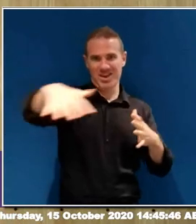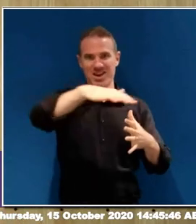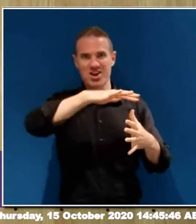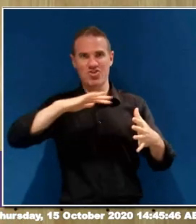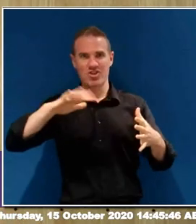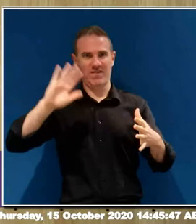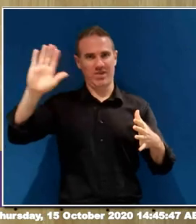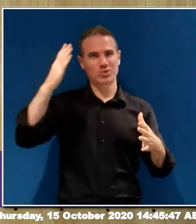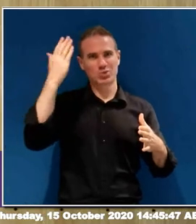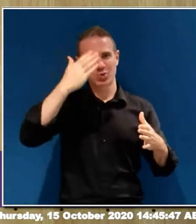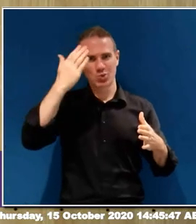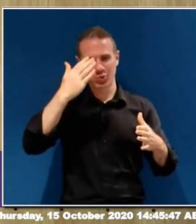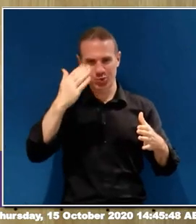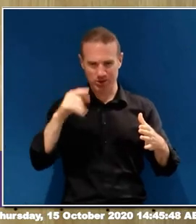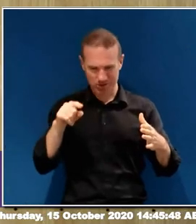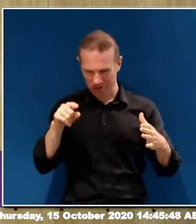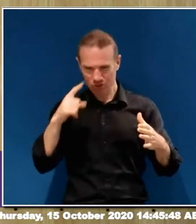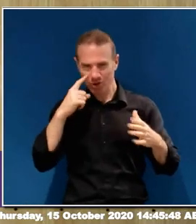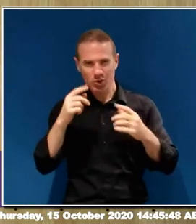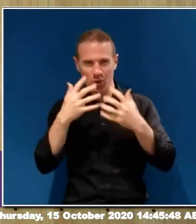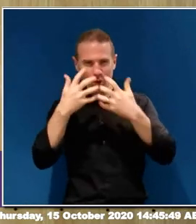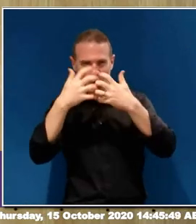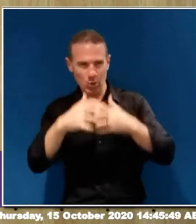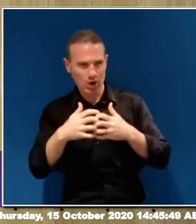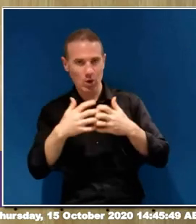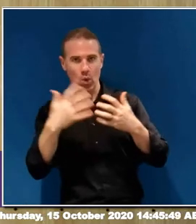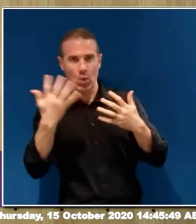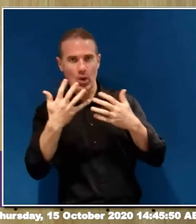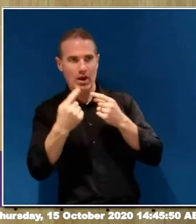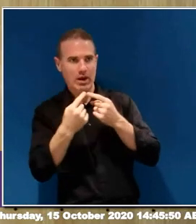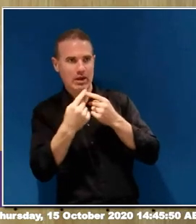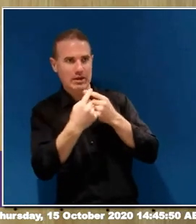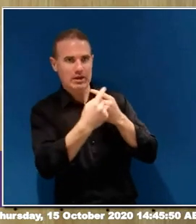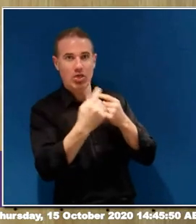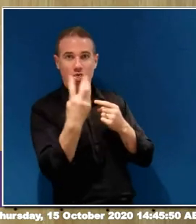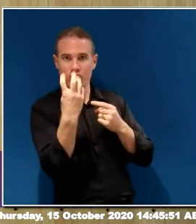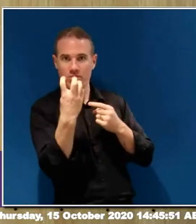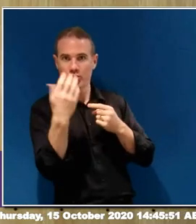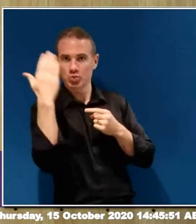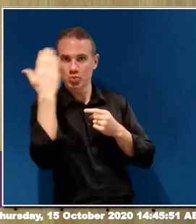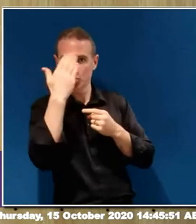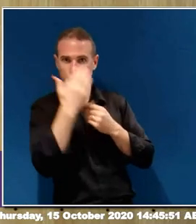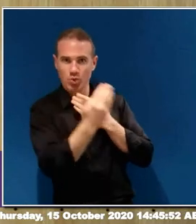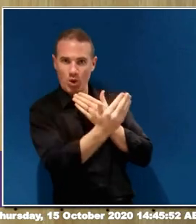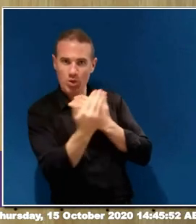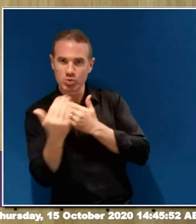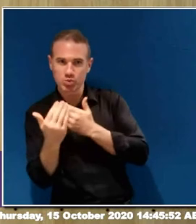schools, transport - I would work it out via car, via public transport, and